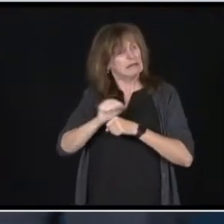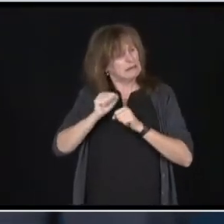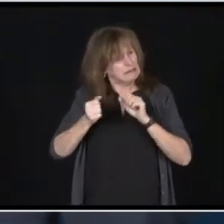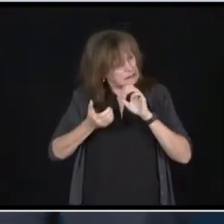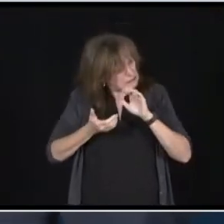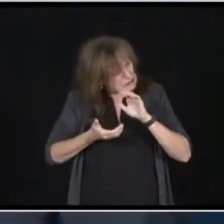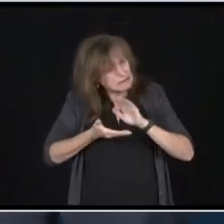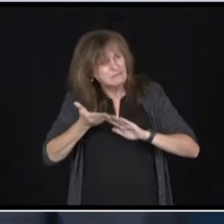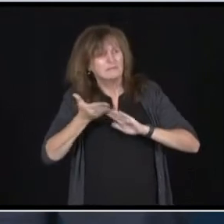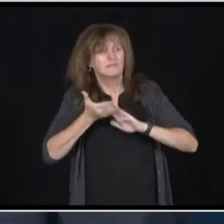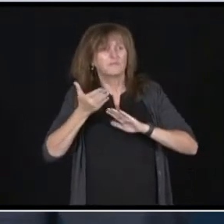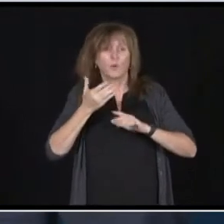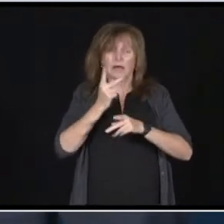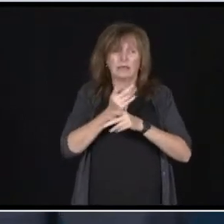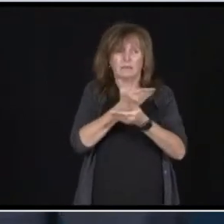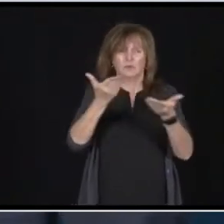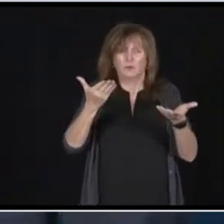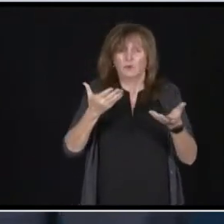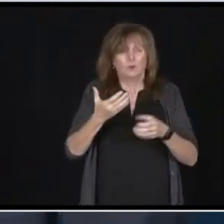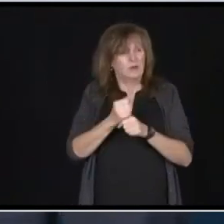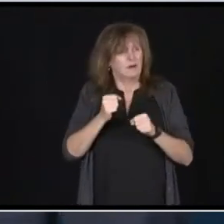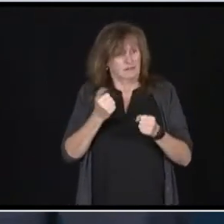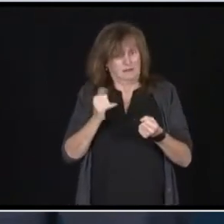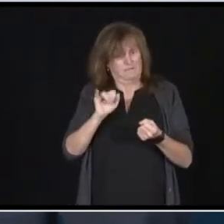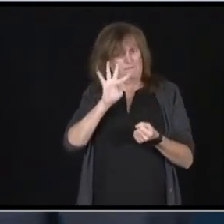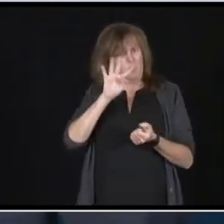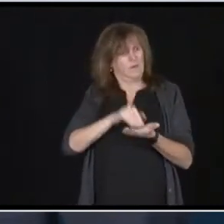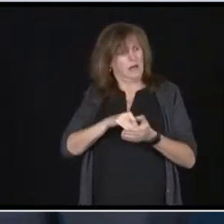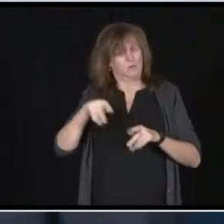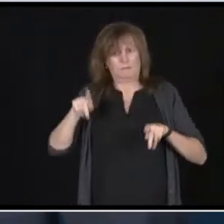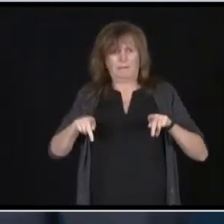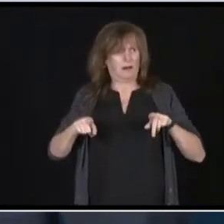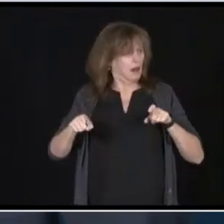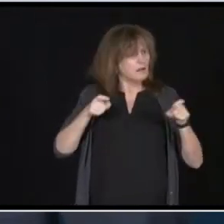number of casing contact management staff working to keep Ontarians safe close to 4000 people.